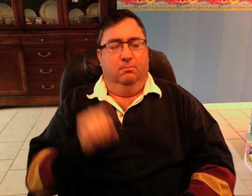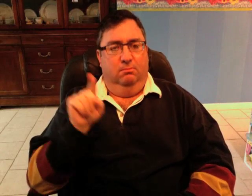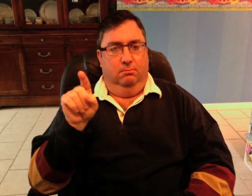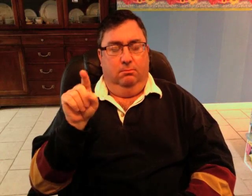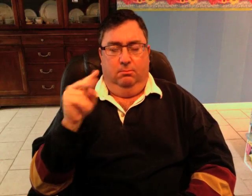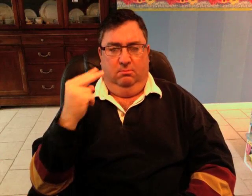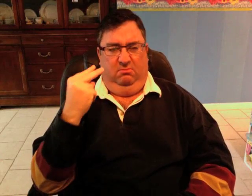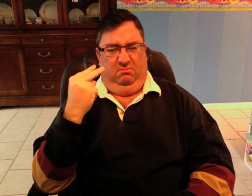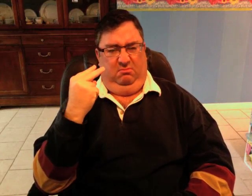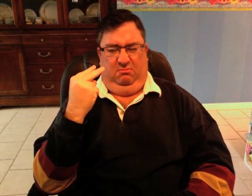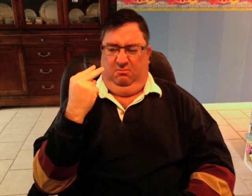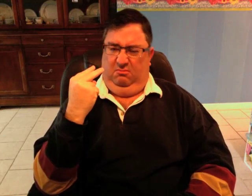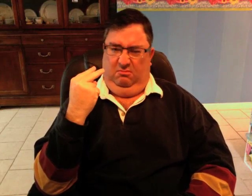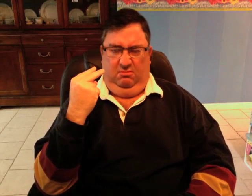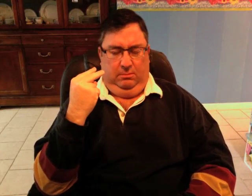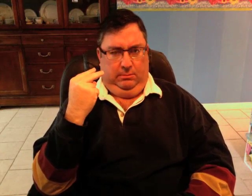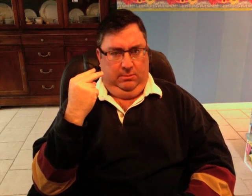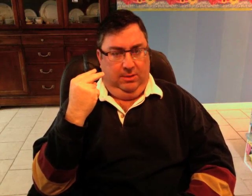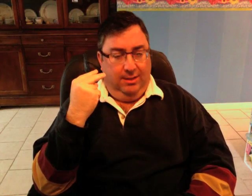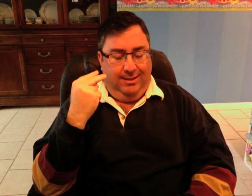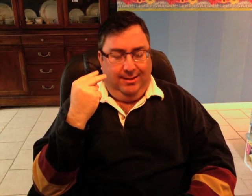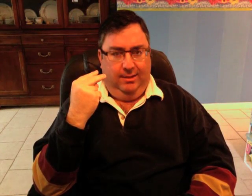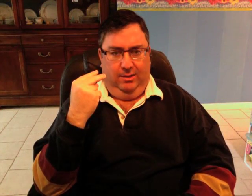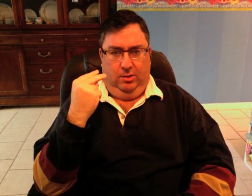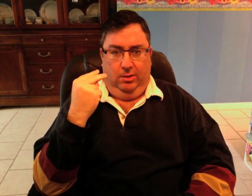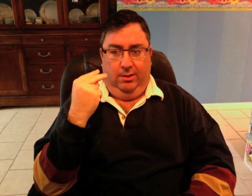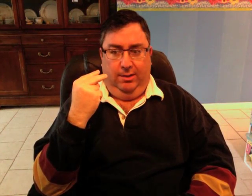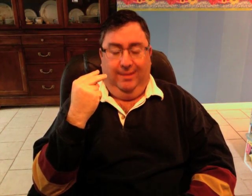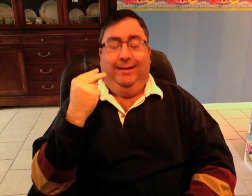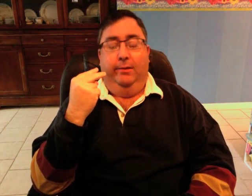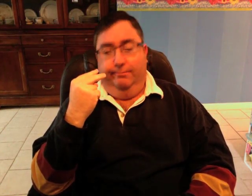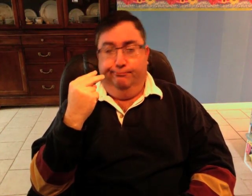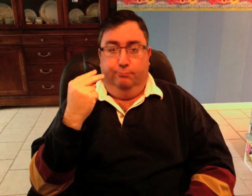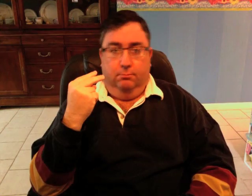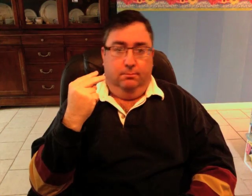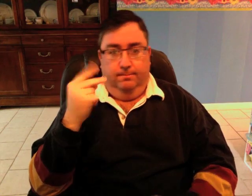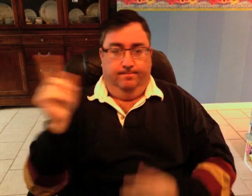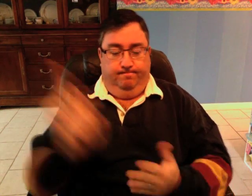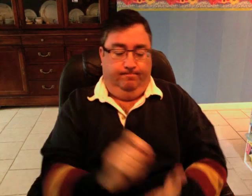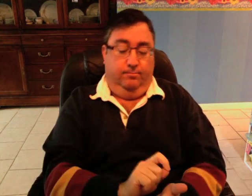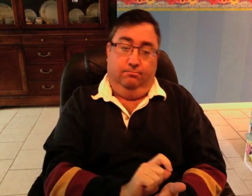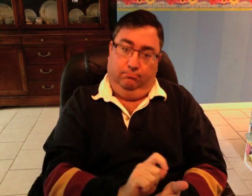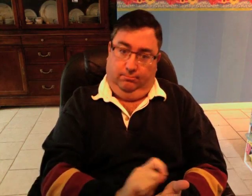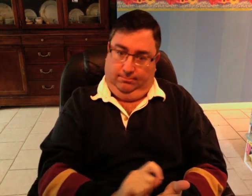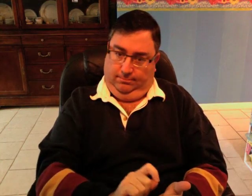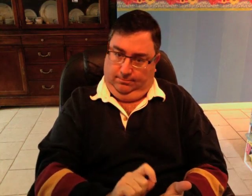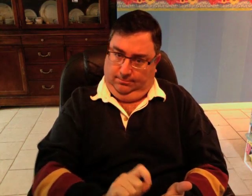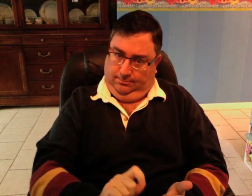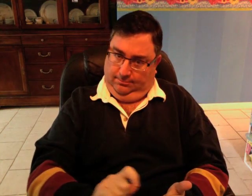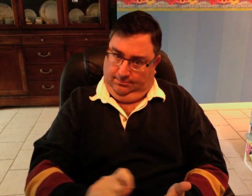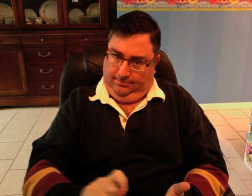He looked at me with incomprehension, and then wrote